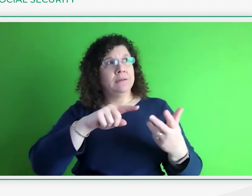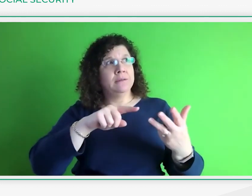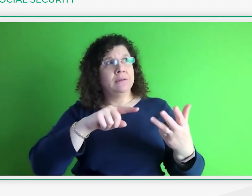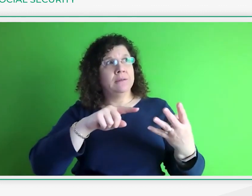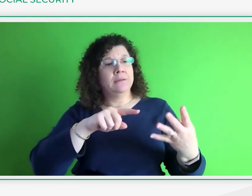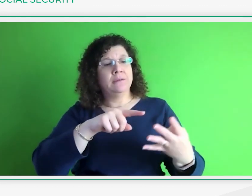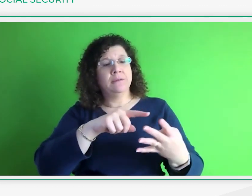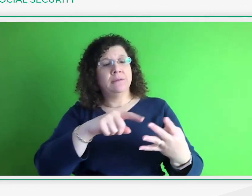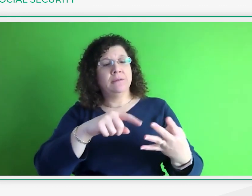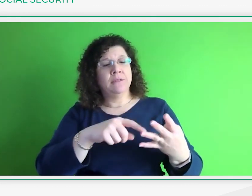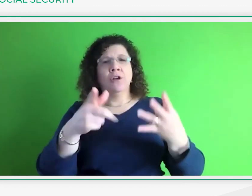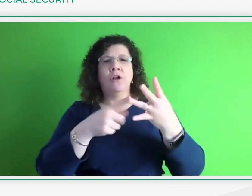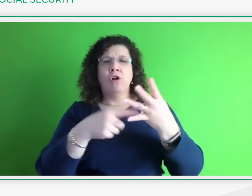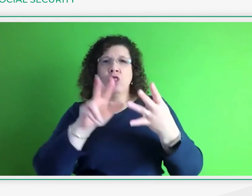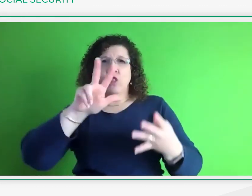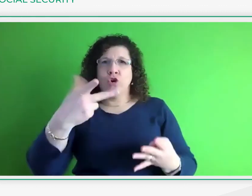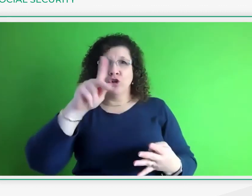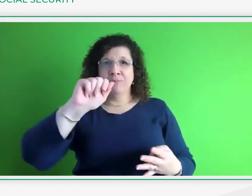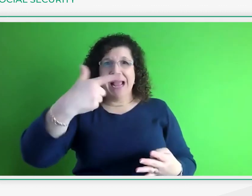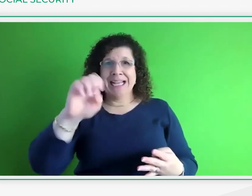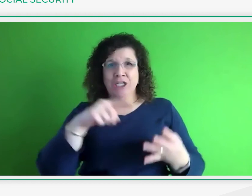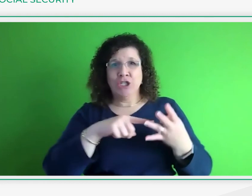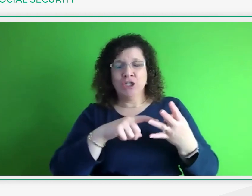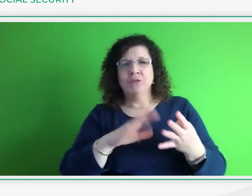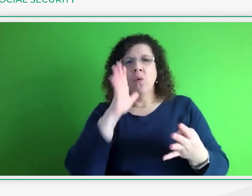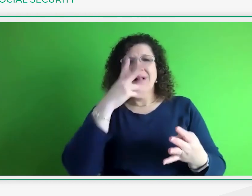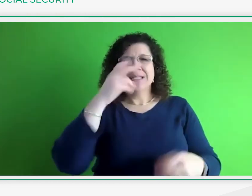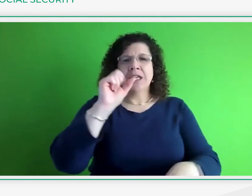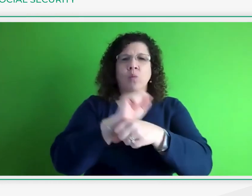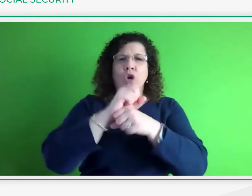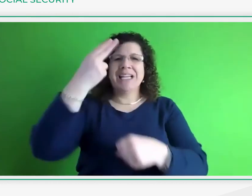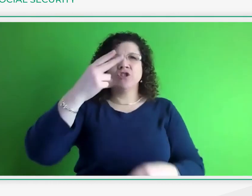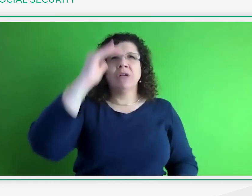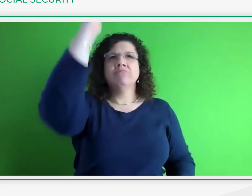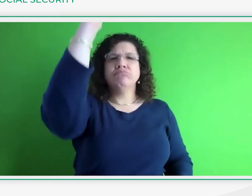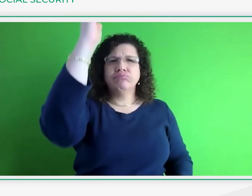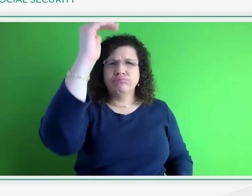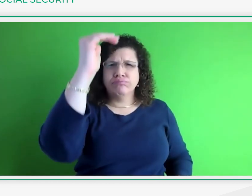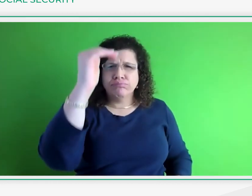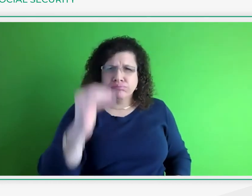On that third page, you're going to see the work history